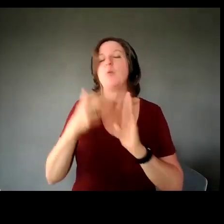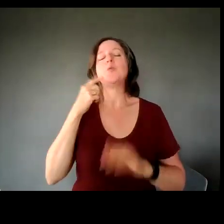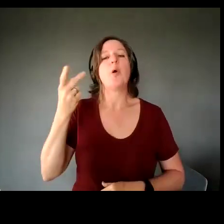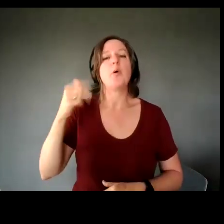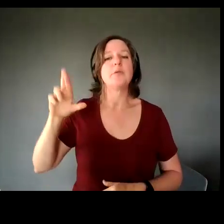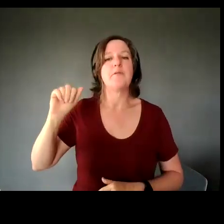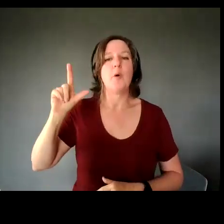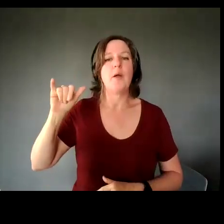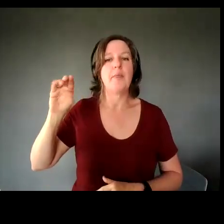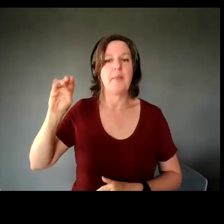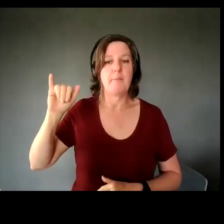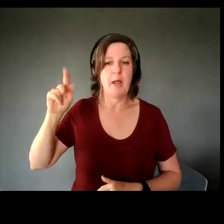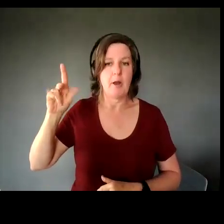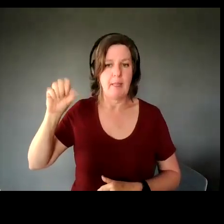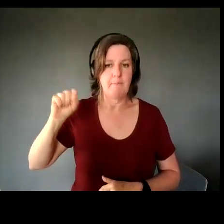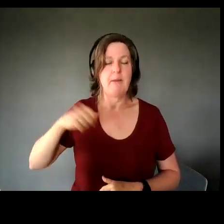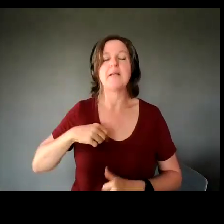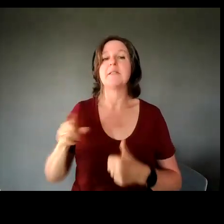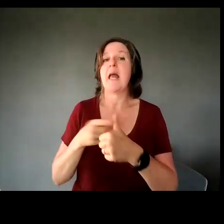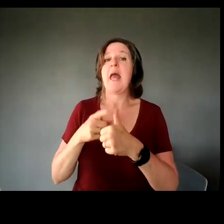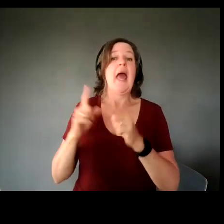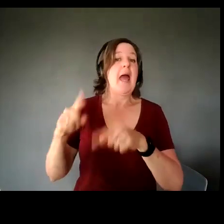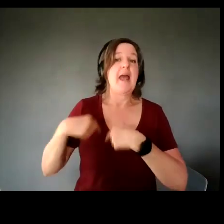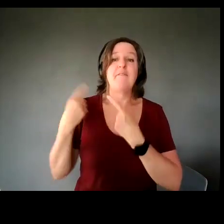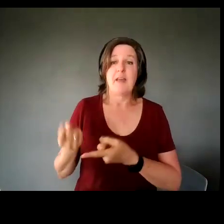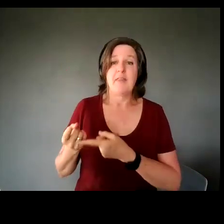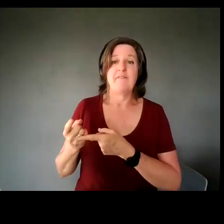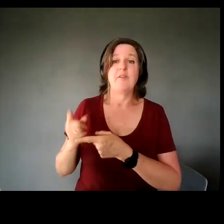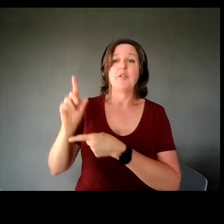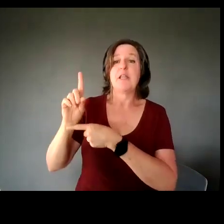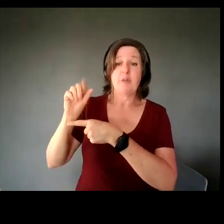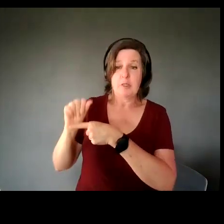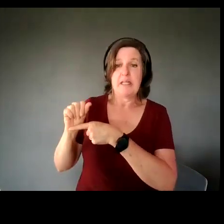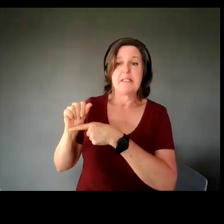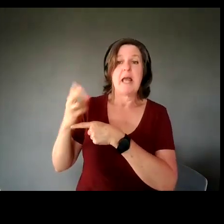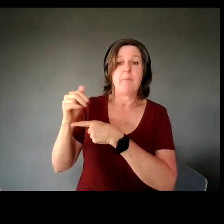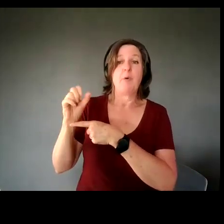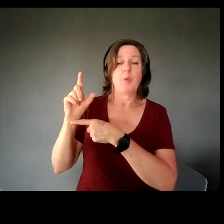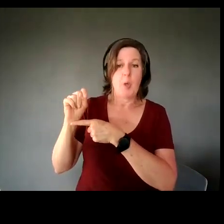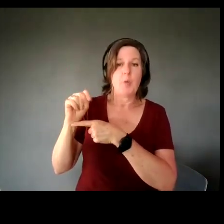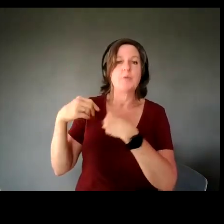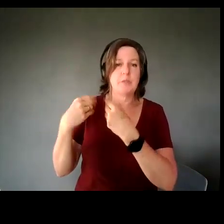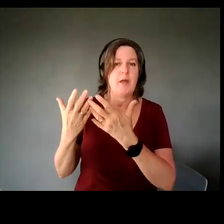ever Disabled hosts covering both the Olympics and Paralympics which is very exciting and now we